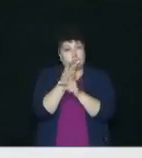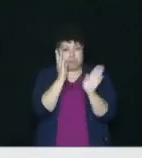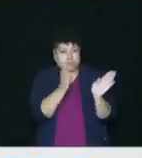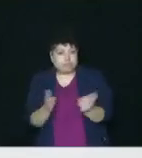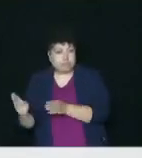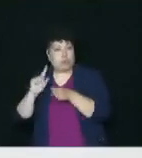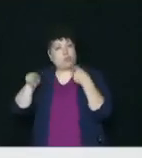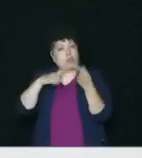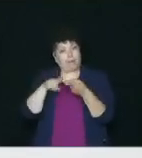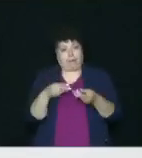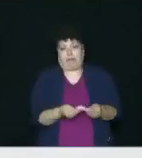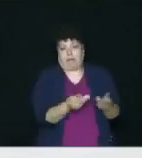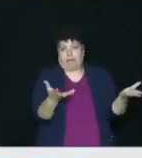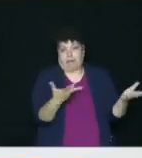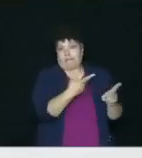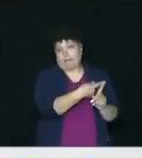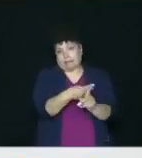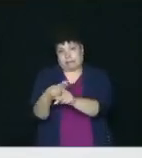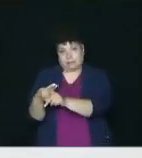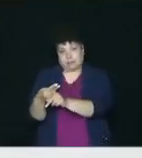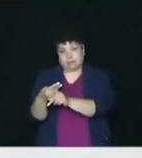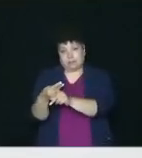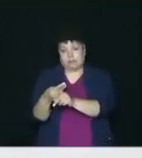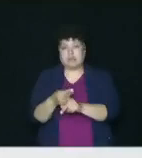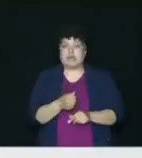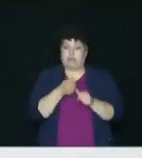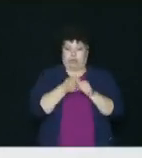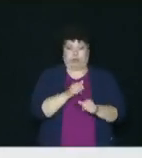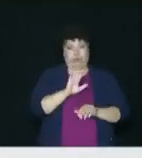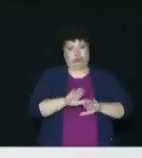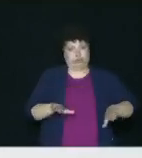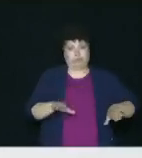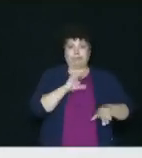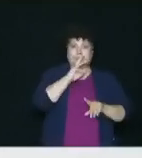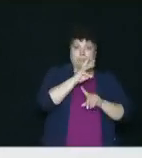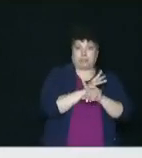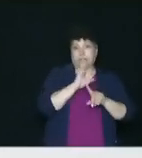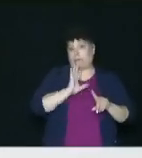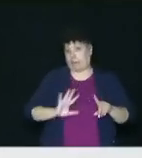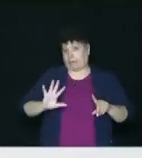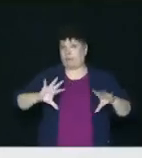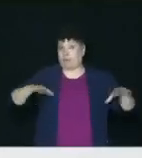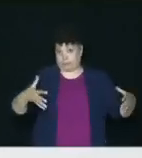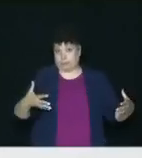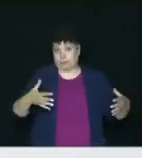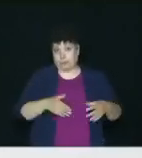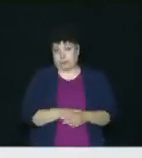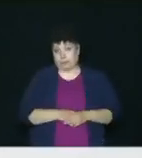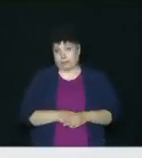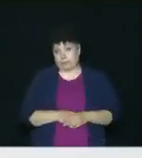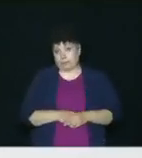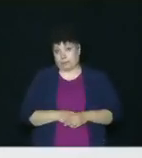CLOSELY WITH PROVINCIAL AND TERRITORIAL PARTNERS AND THEY